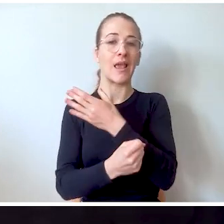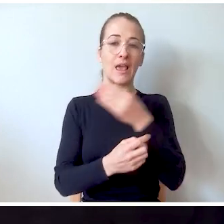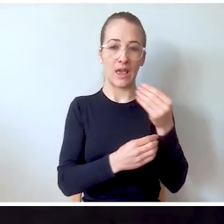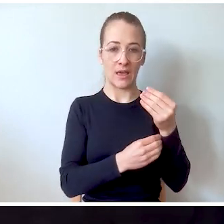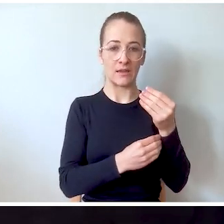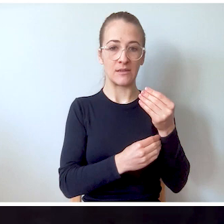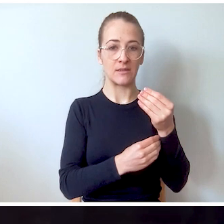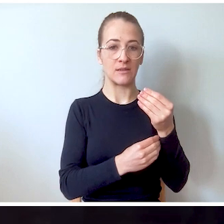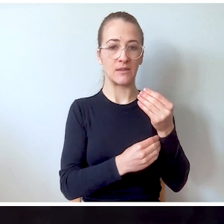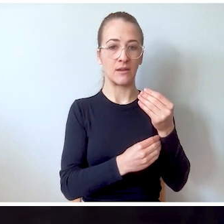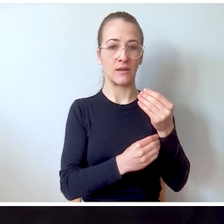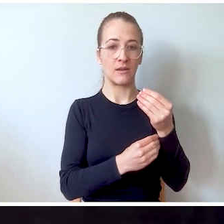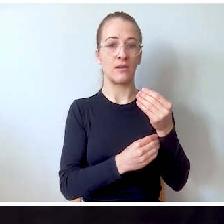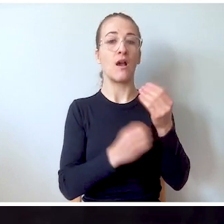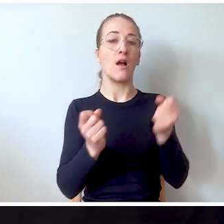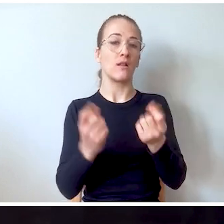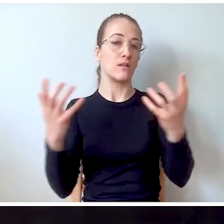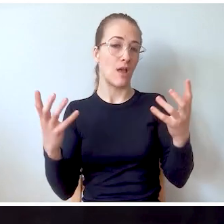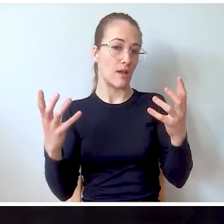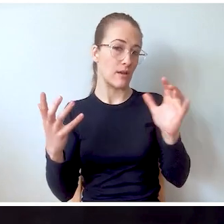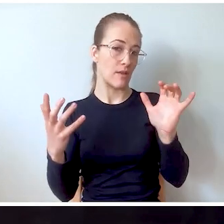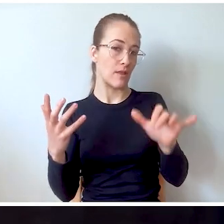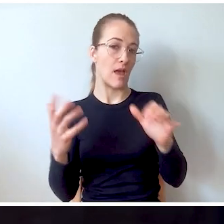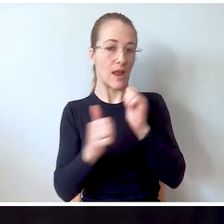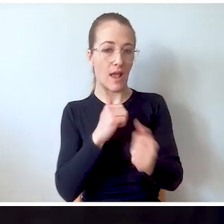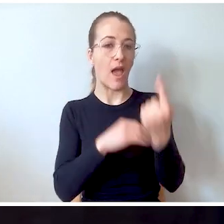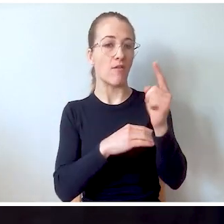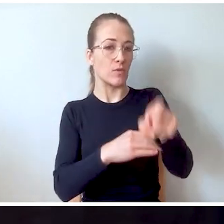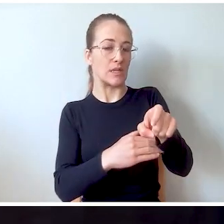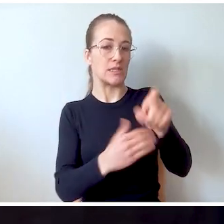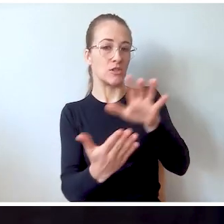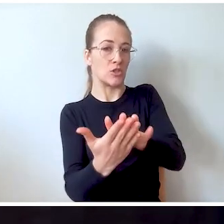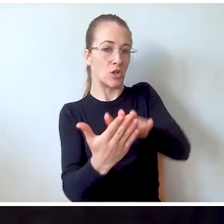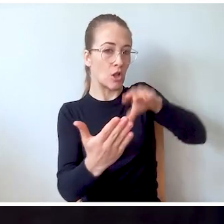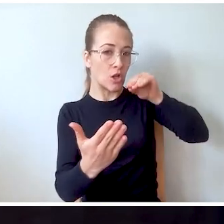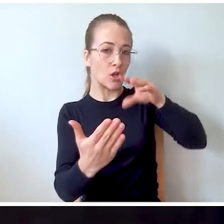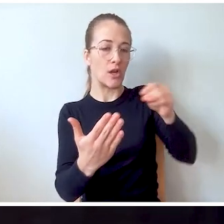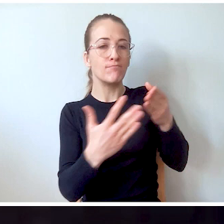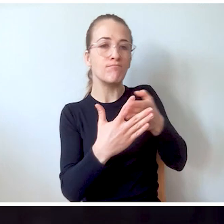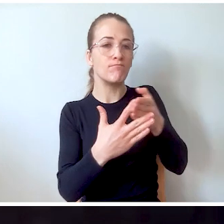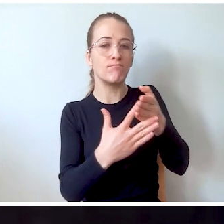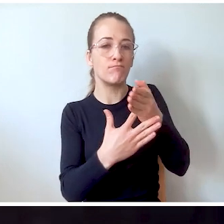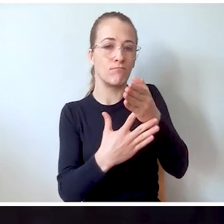as well as there's a lot that everyone needs to learn and go through as this process